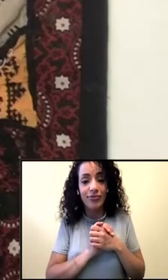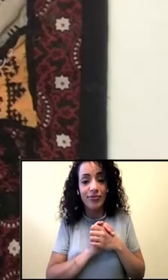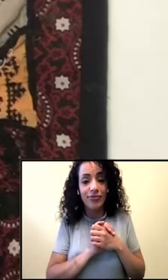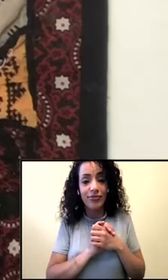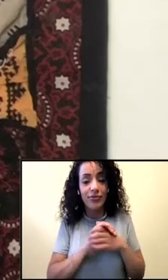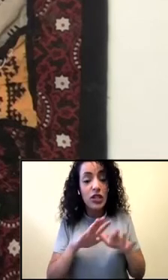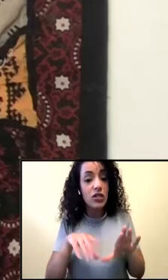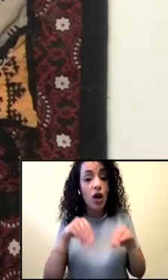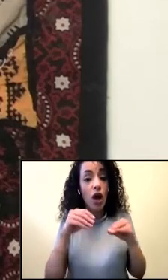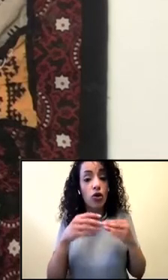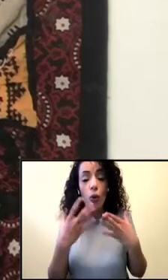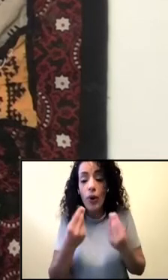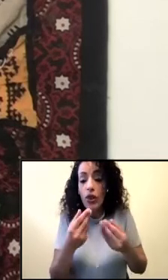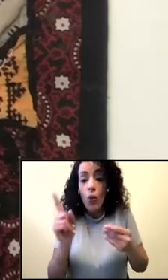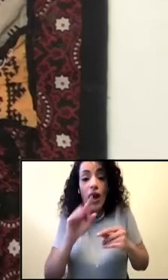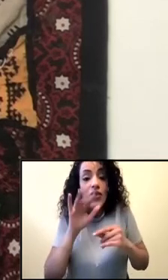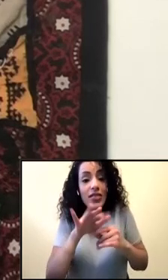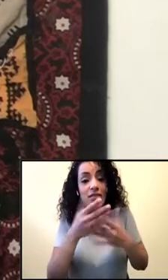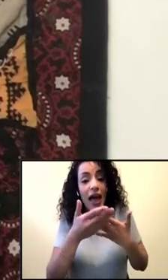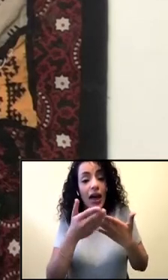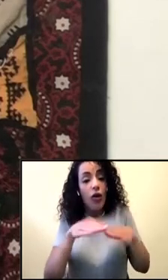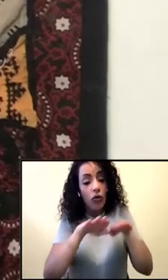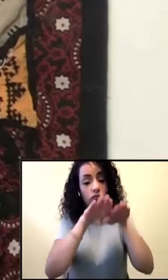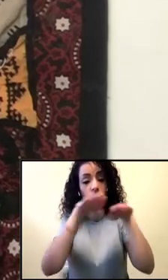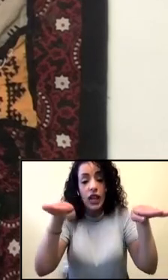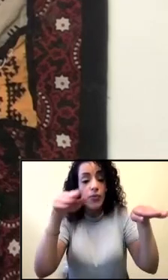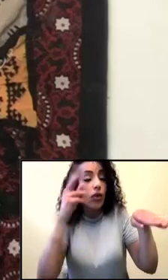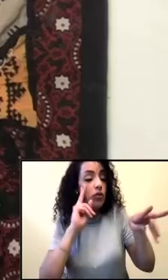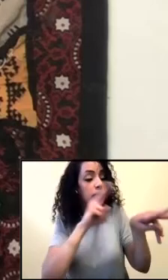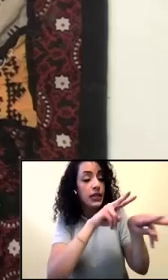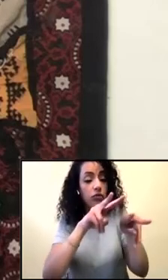on the mantelpiece that's been in the family for years and years, and it just sits there.